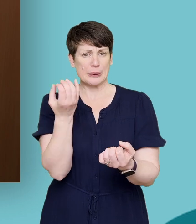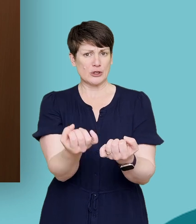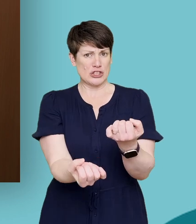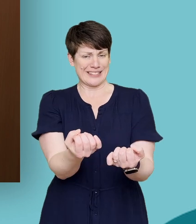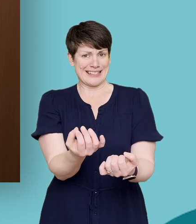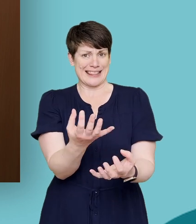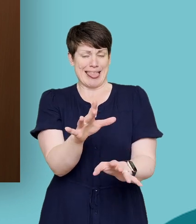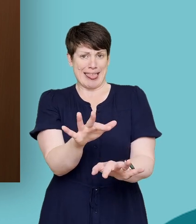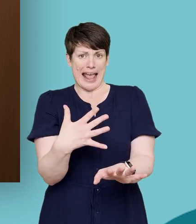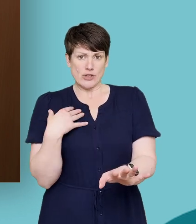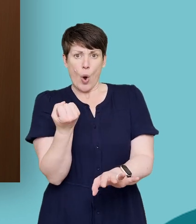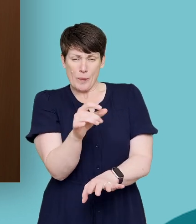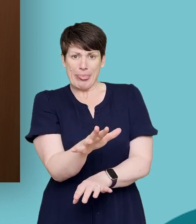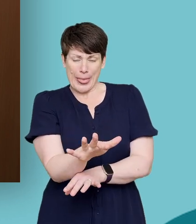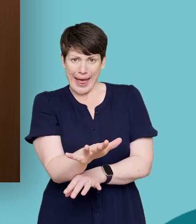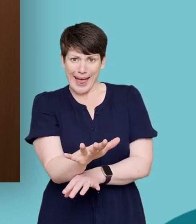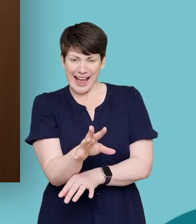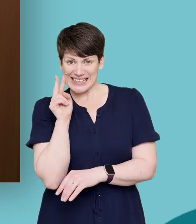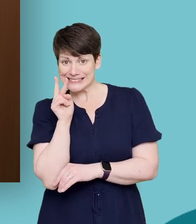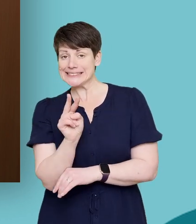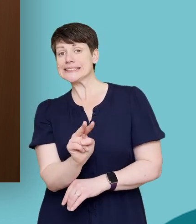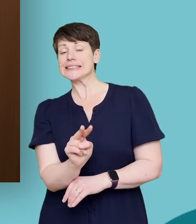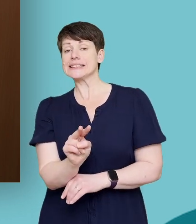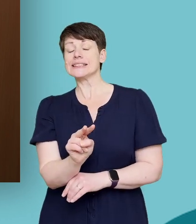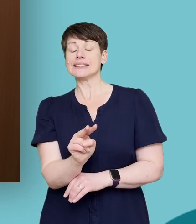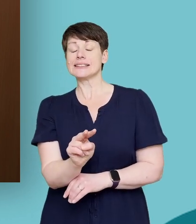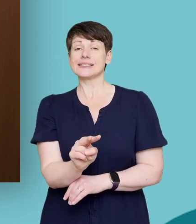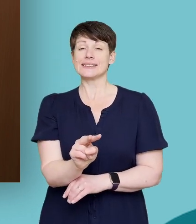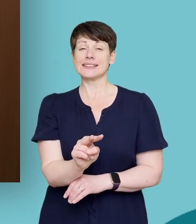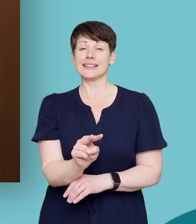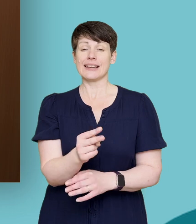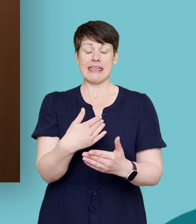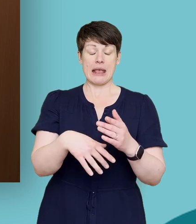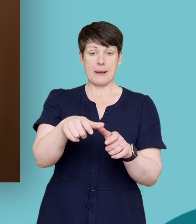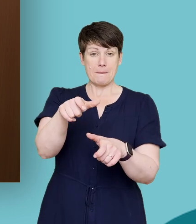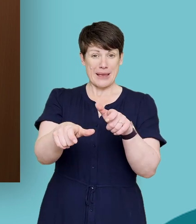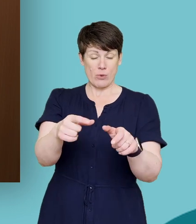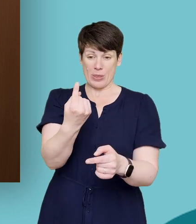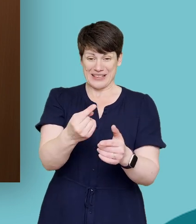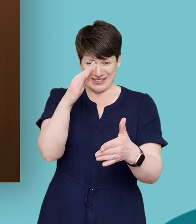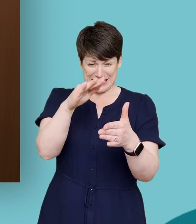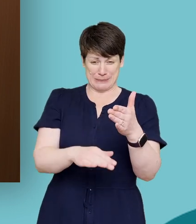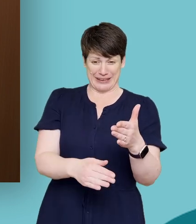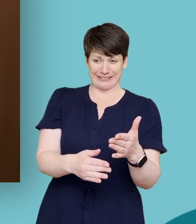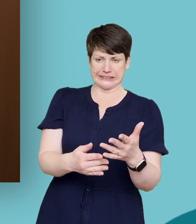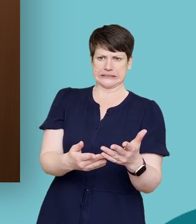I see it very often in those who are experiencing the injustice themselves, that